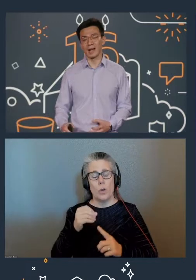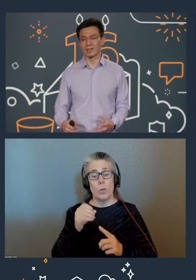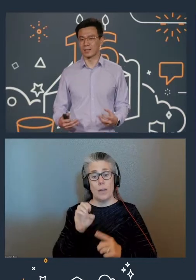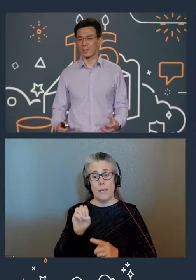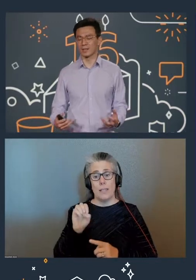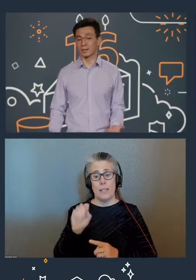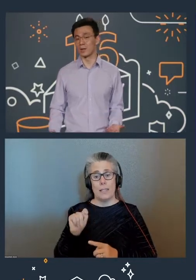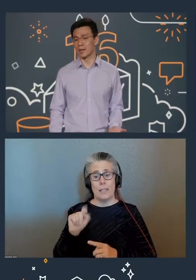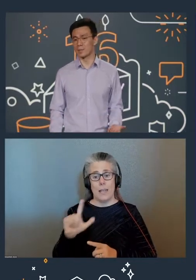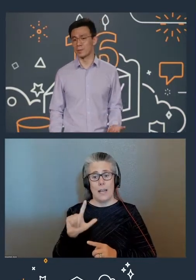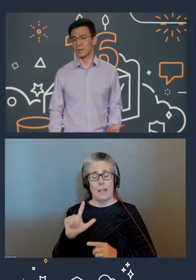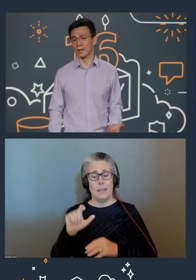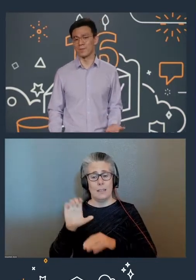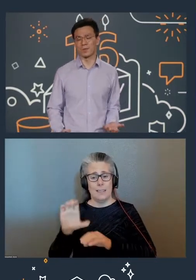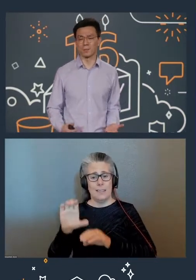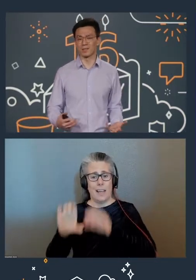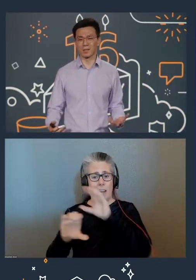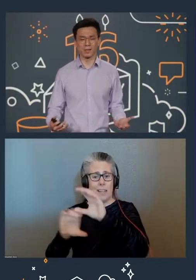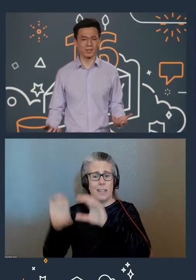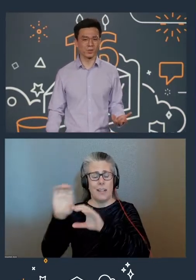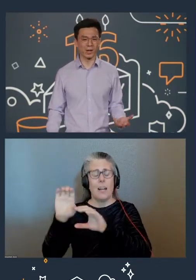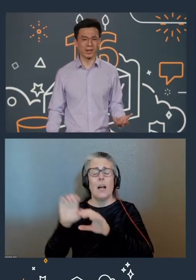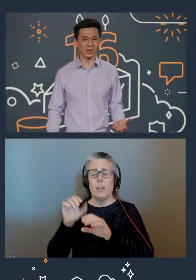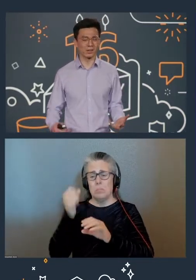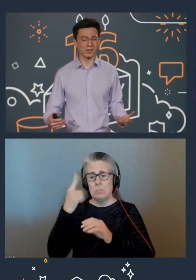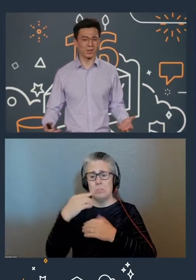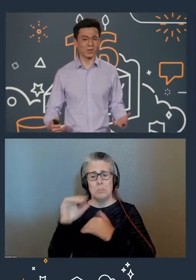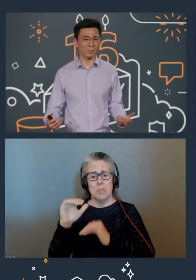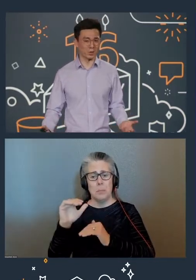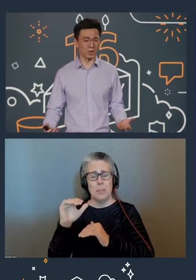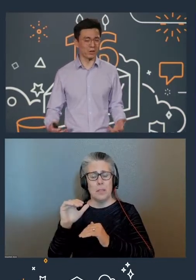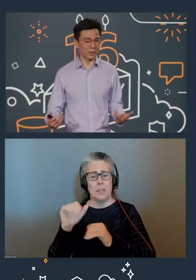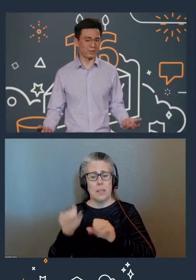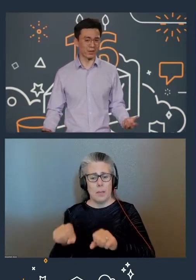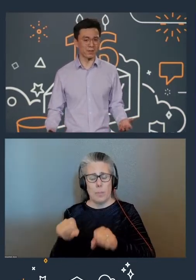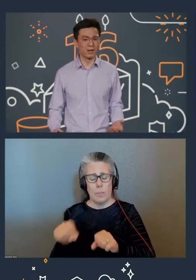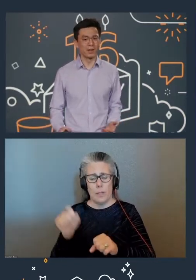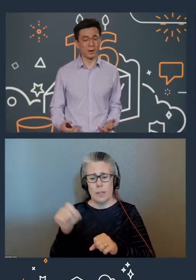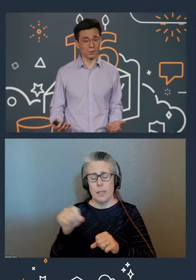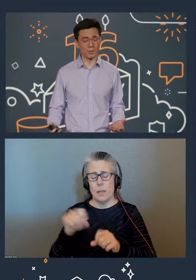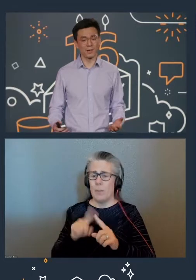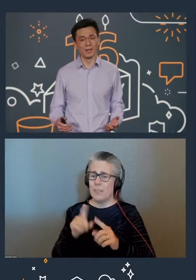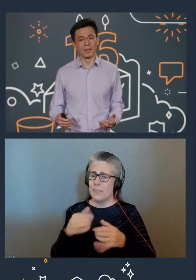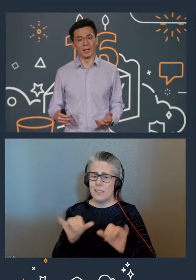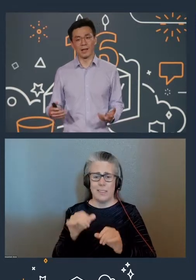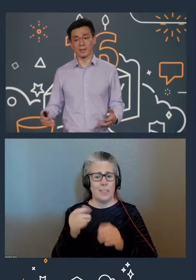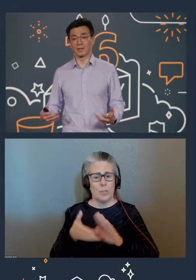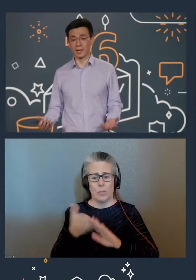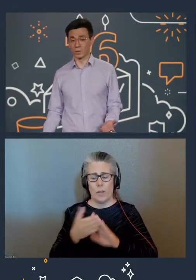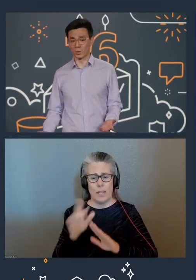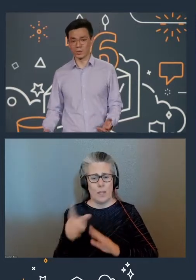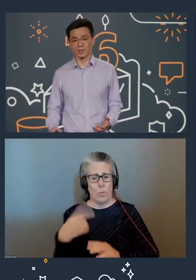has limited scaling capability, but it's typically running on a single computer, a mainframe, on-prem, and as the data grows,